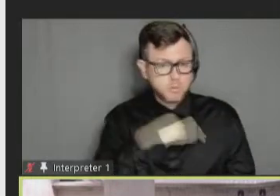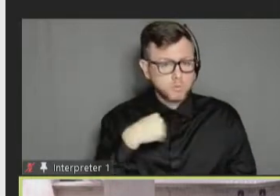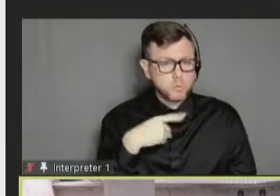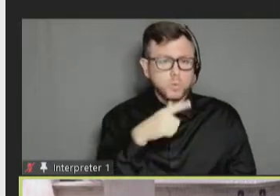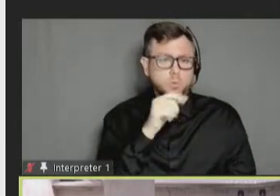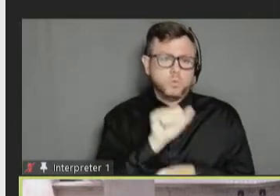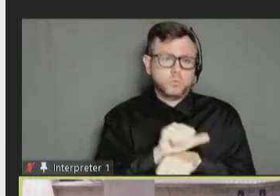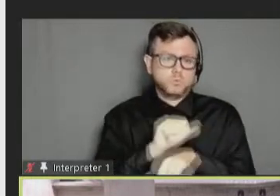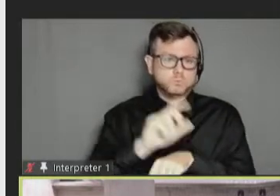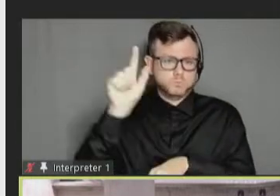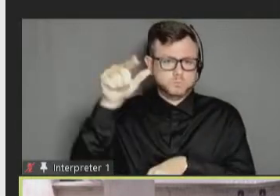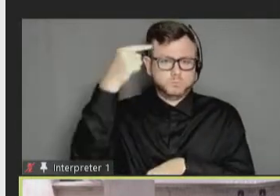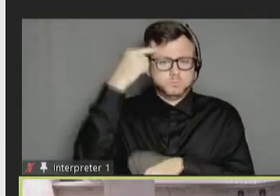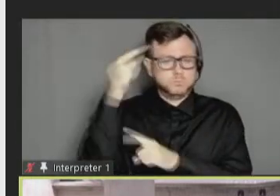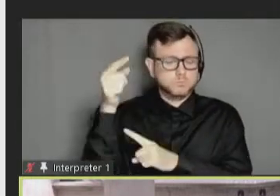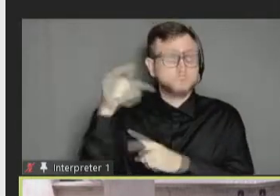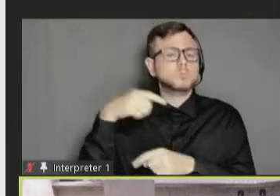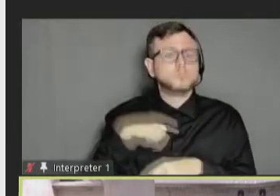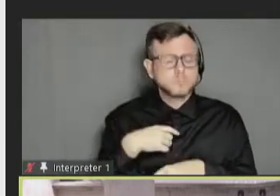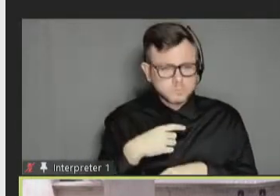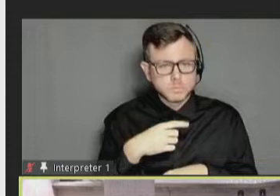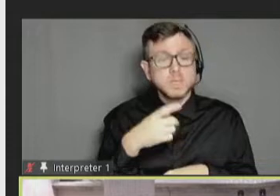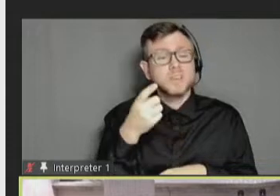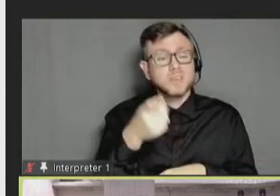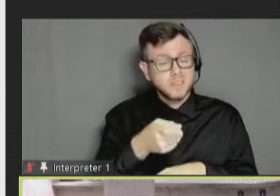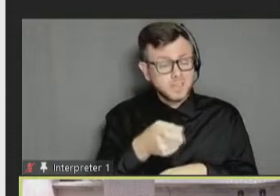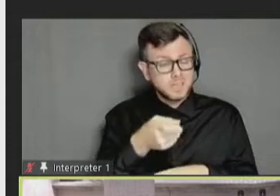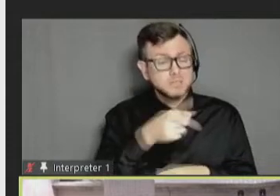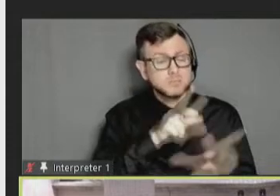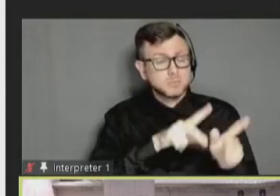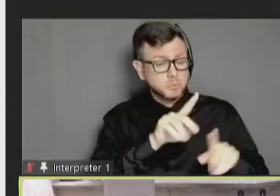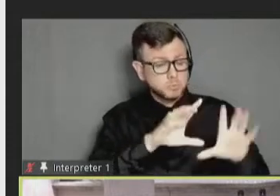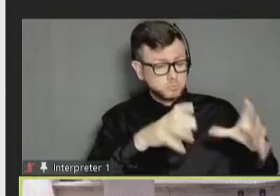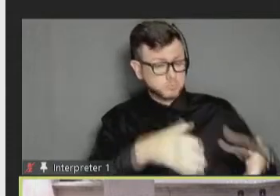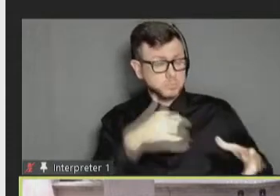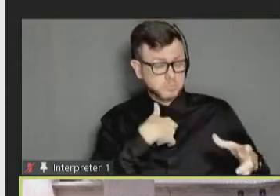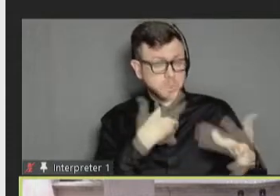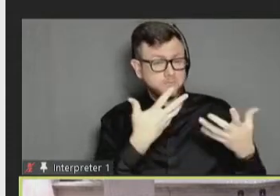These members previously provided information about their personal, professional, and financial interests.